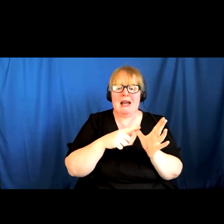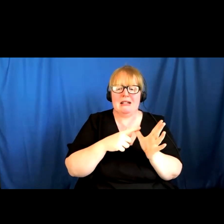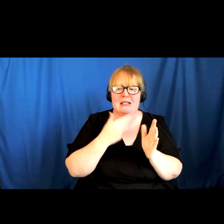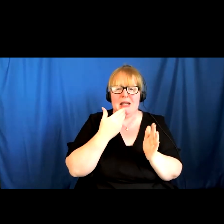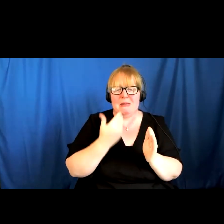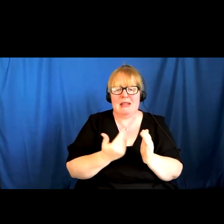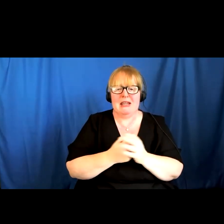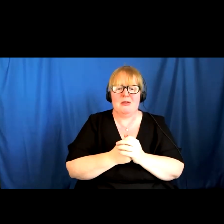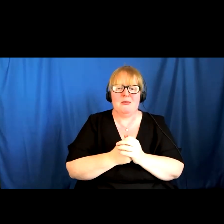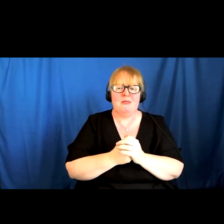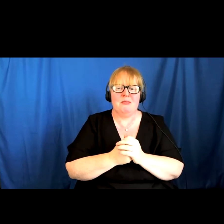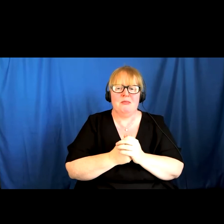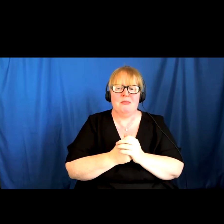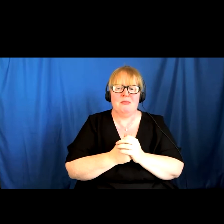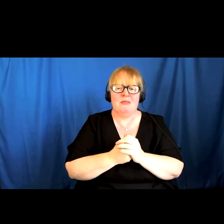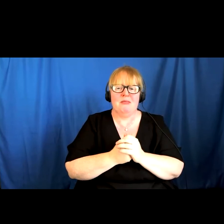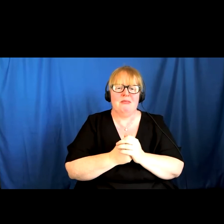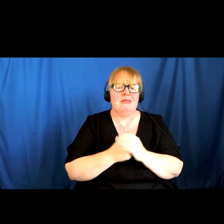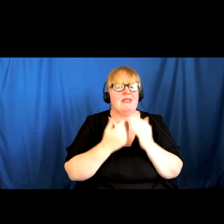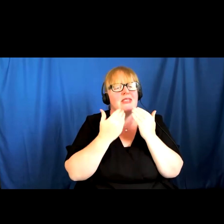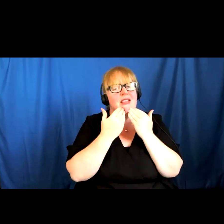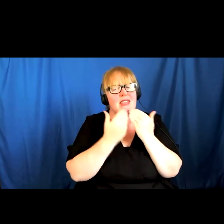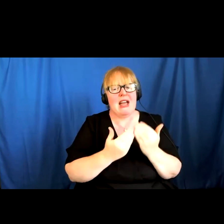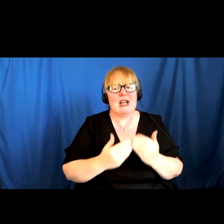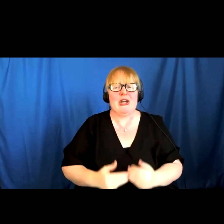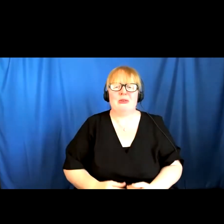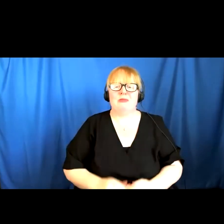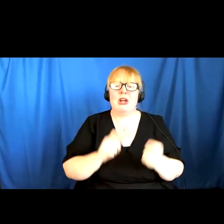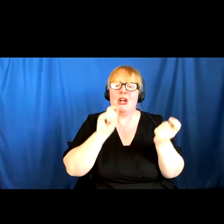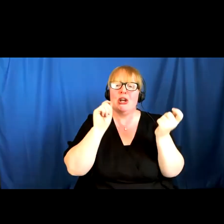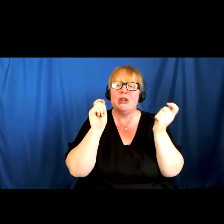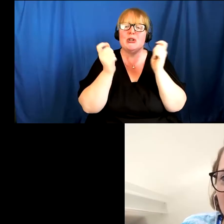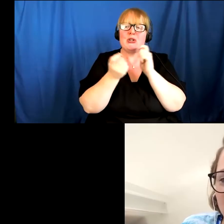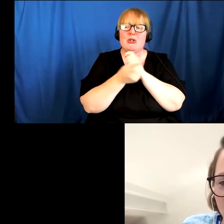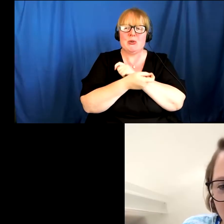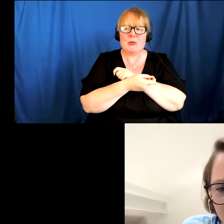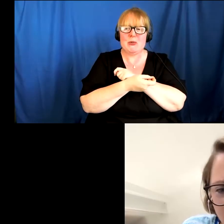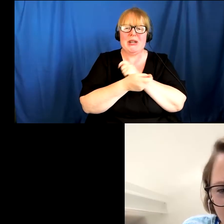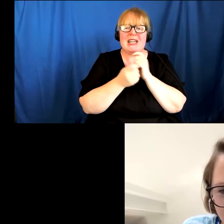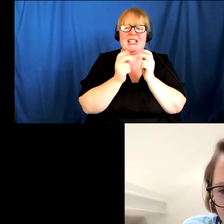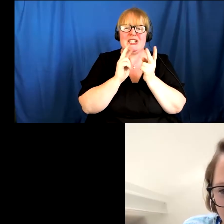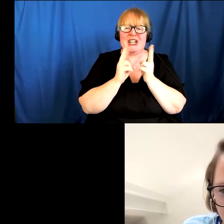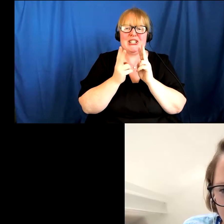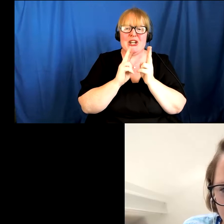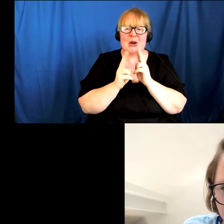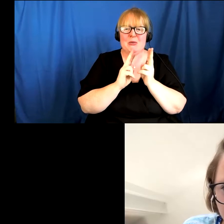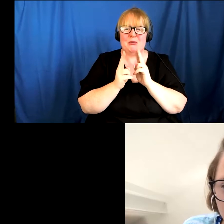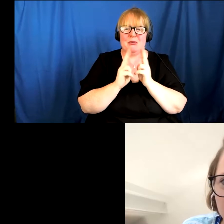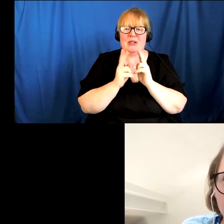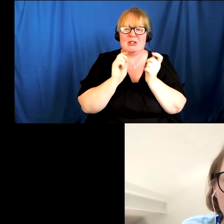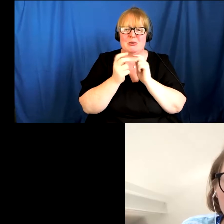Thank you so much, Adam. Yes, Magda, please. >> MAGDA: Thank you. Let me share my screen…can